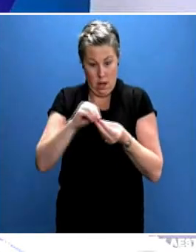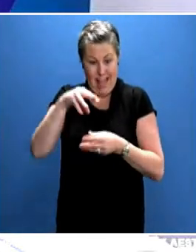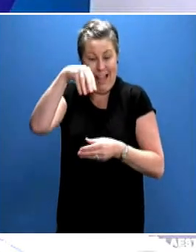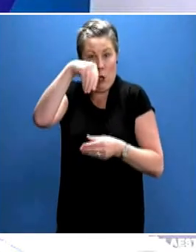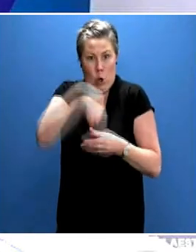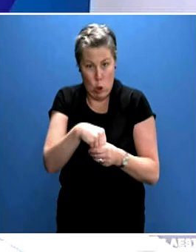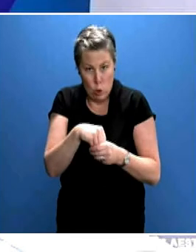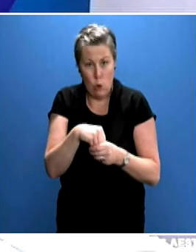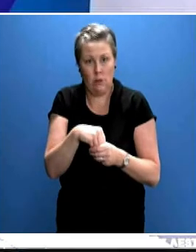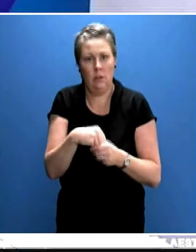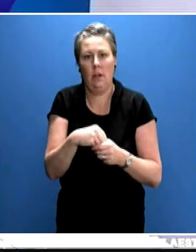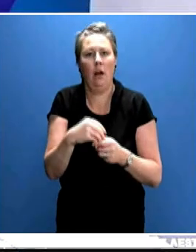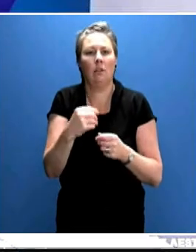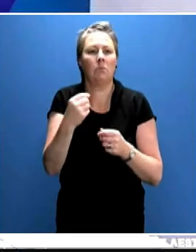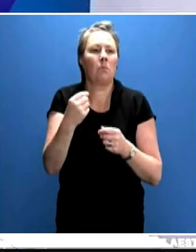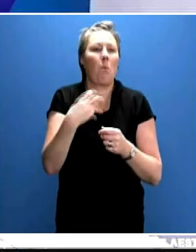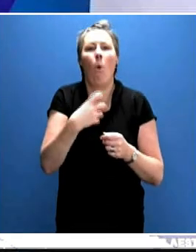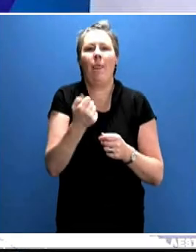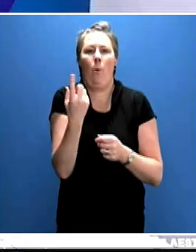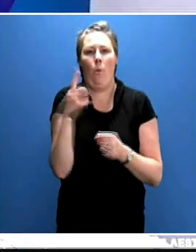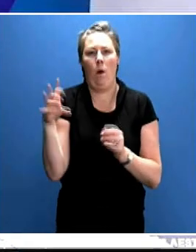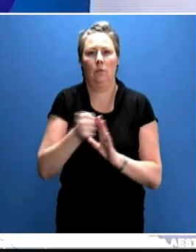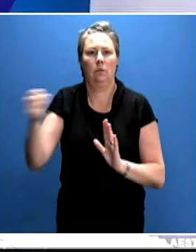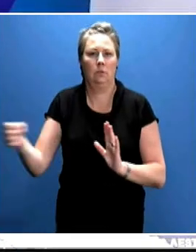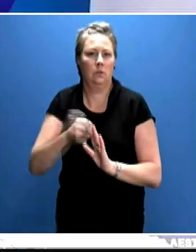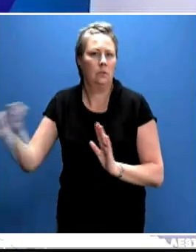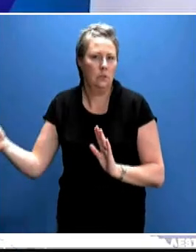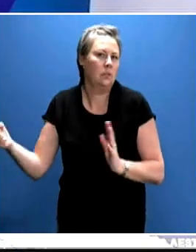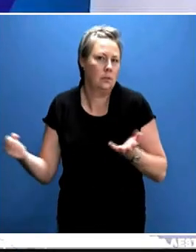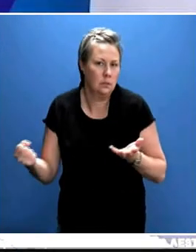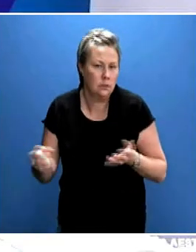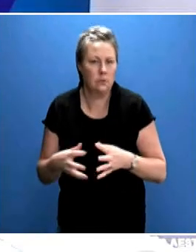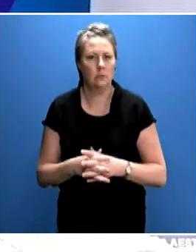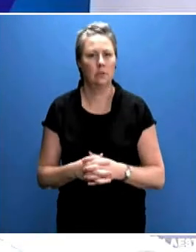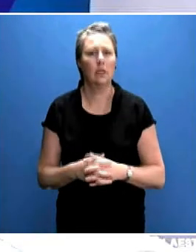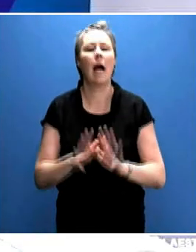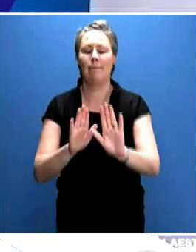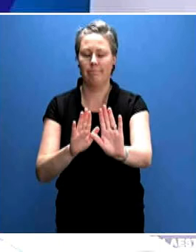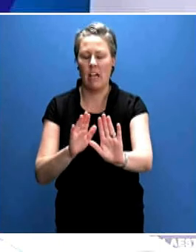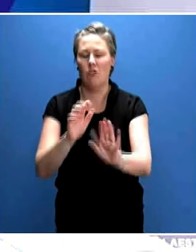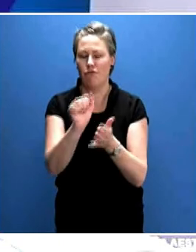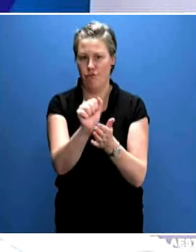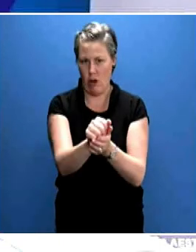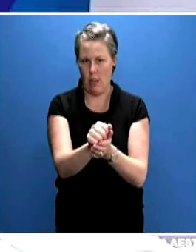I stand corrected. I may be wrong, but that's the way it looks to me. I stand corrected, Chair, and I do note that we have said this is